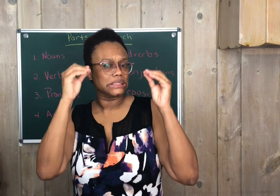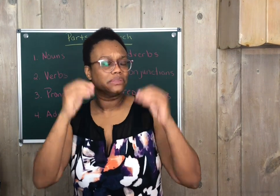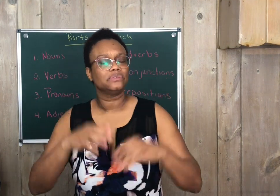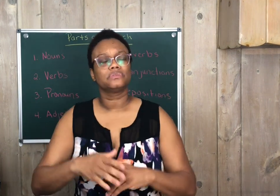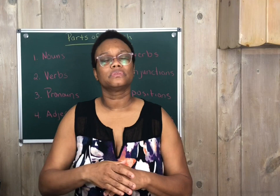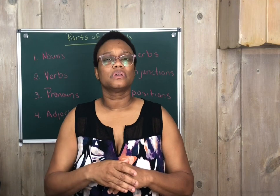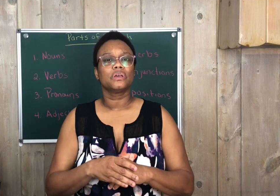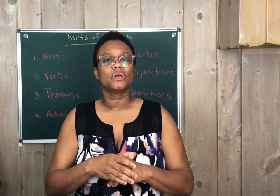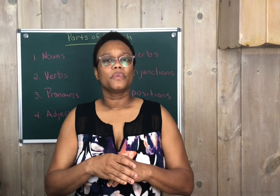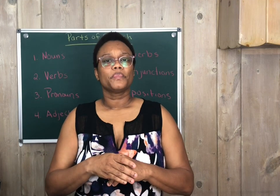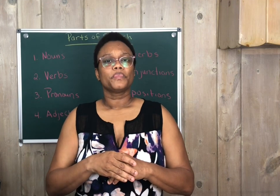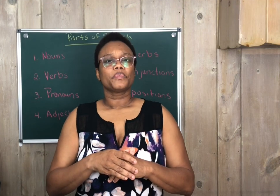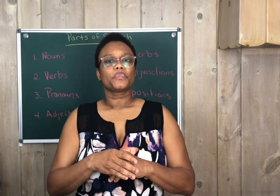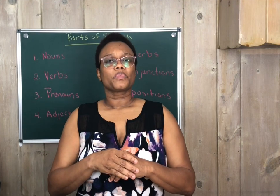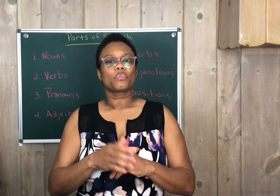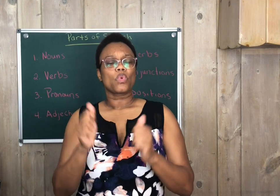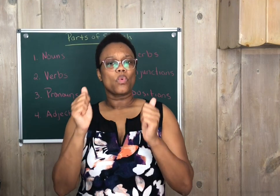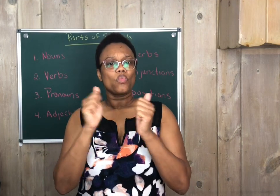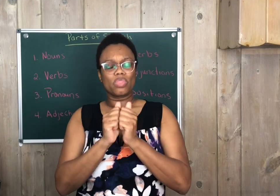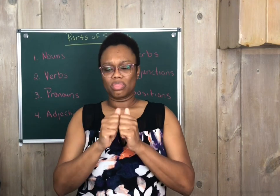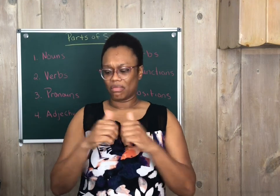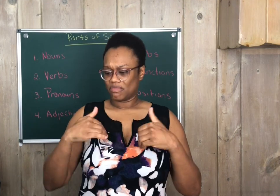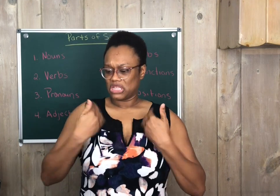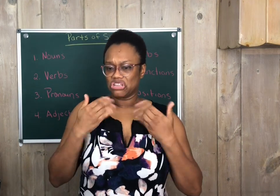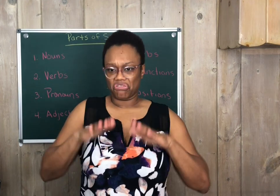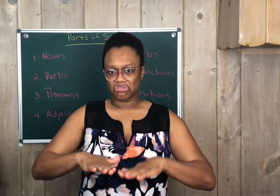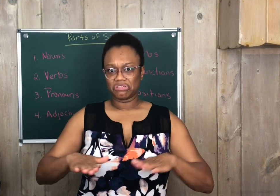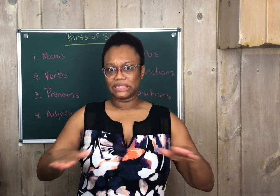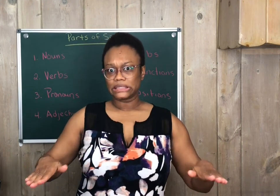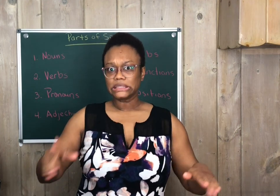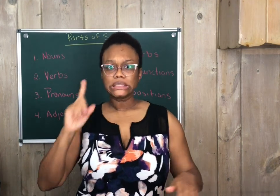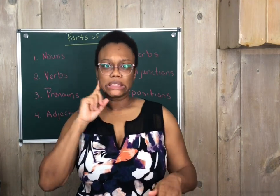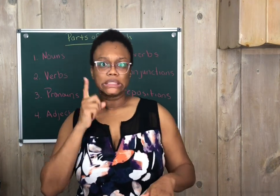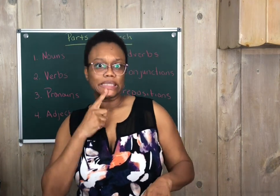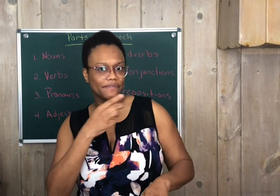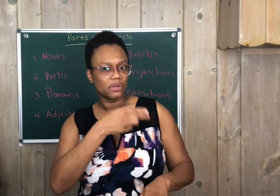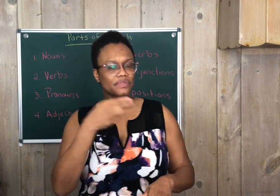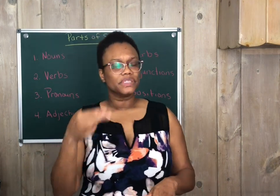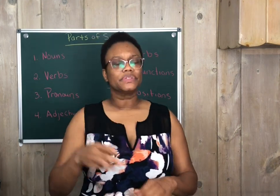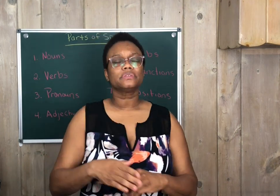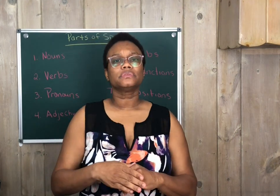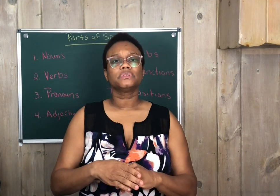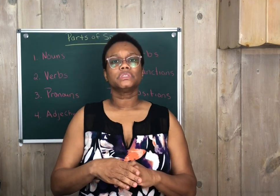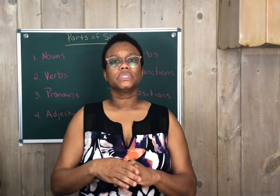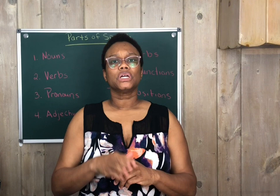Now I've noticed teaching with younger kids who are deaf and hard of hearing that